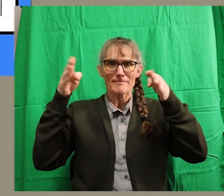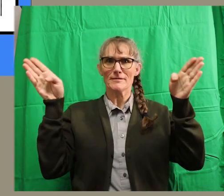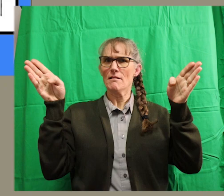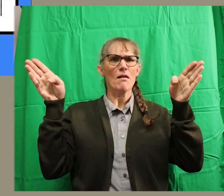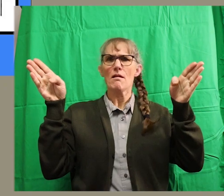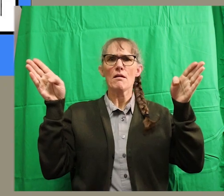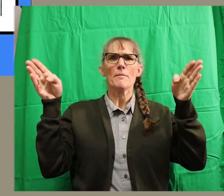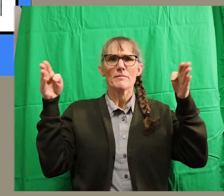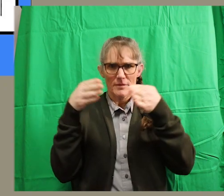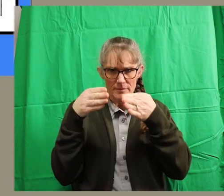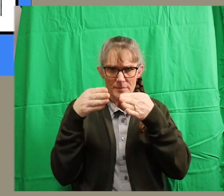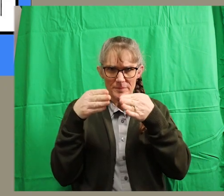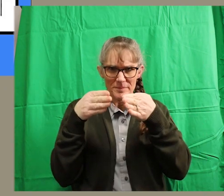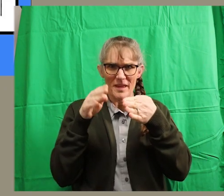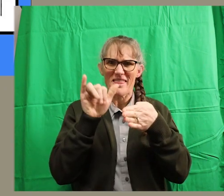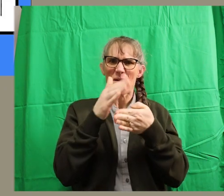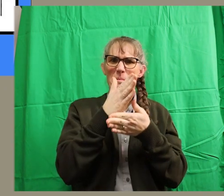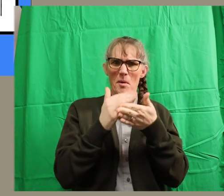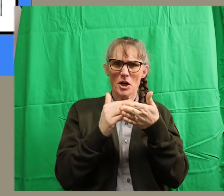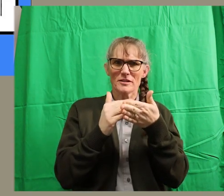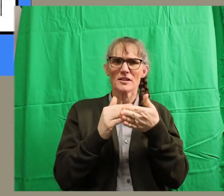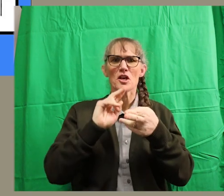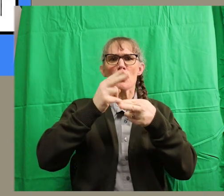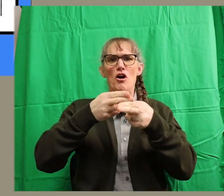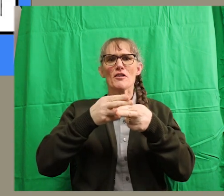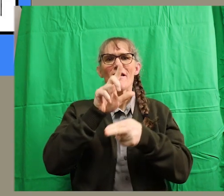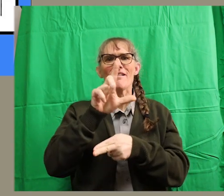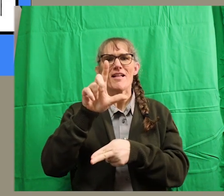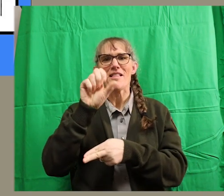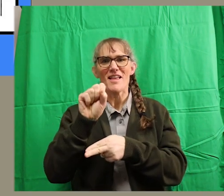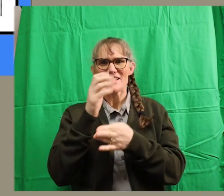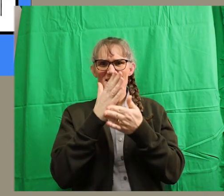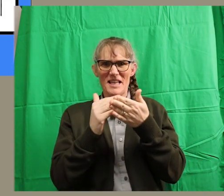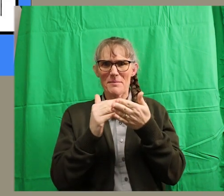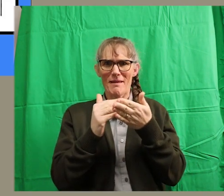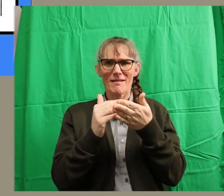the suture which we call the LLS segment, rather than the entire suture.